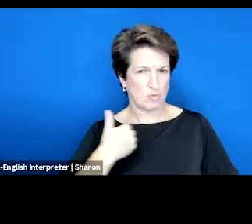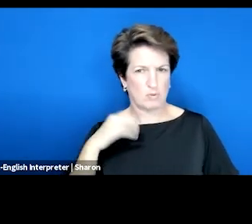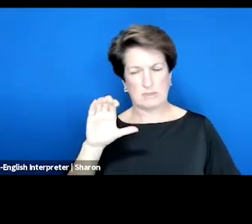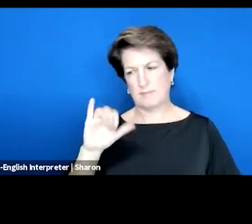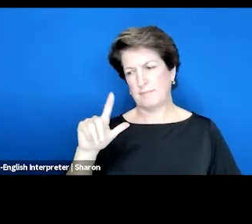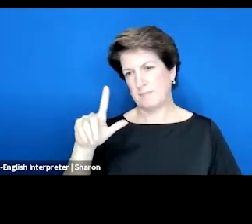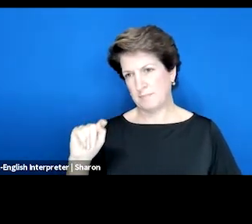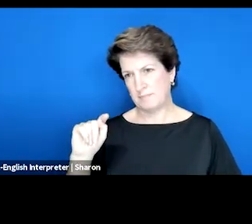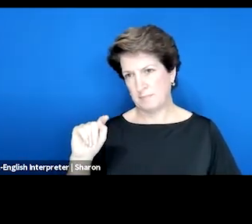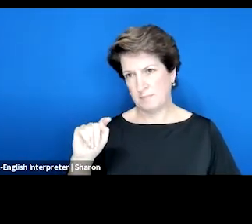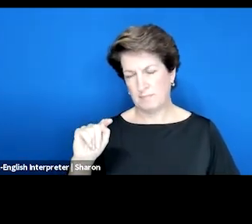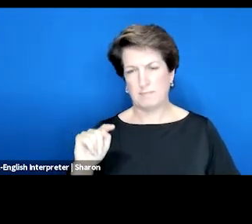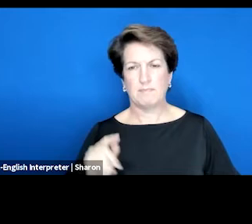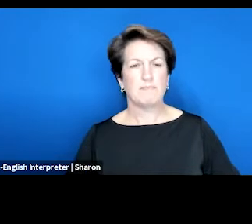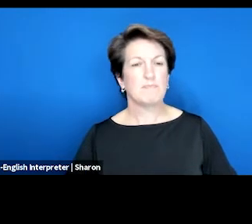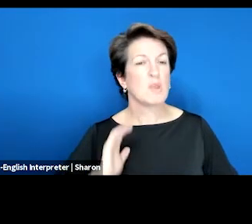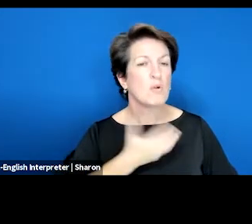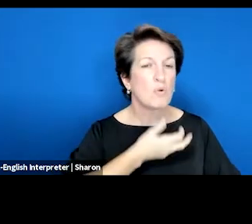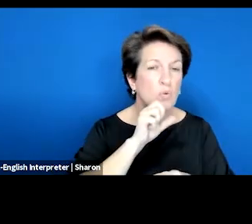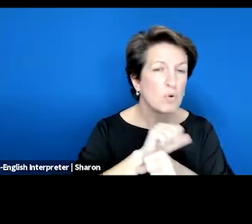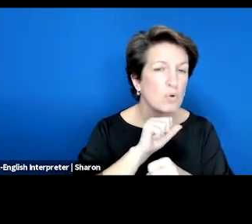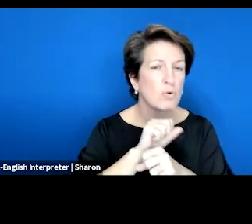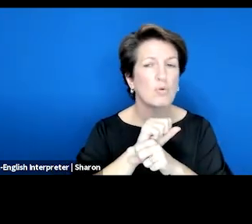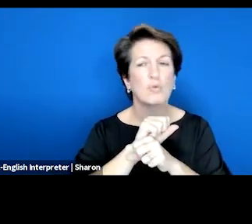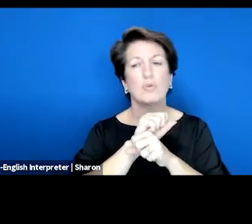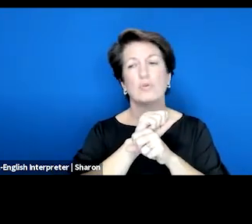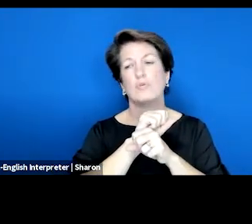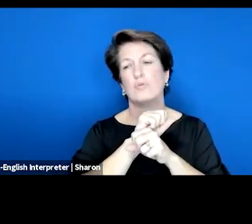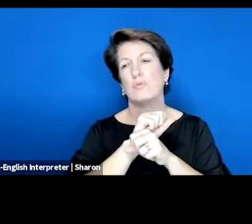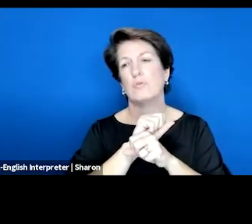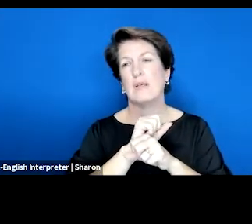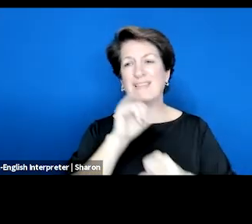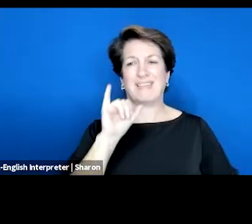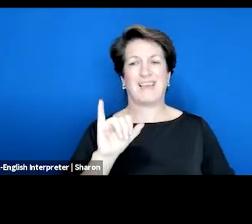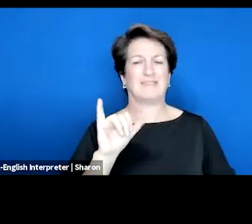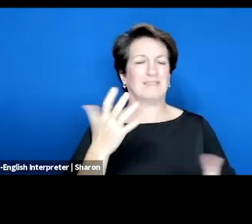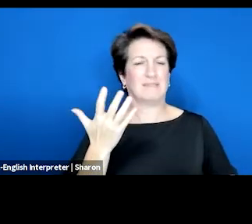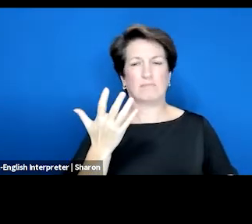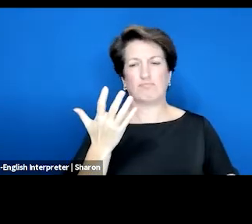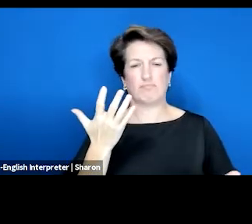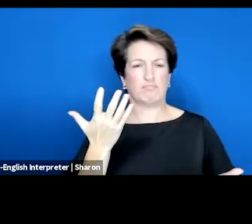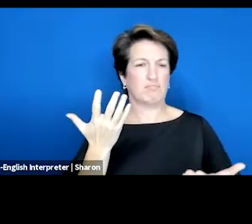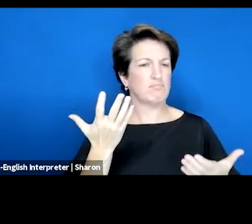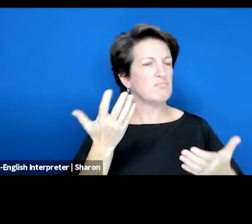the Centre for Independent Living Toronto, I am a short, white, cis-gendered disabled